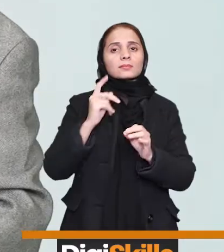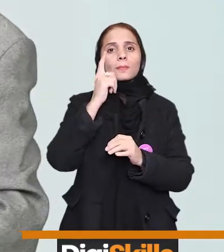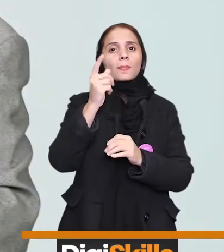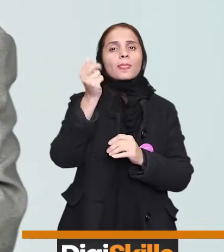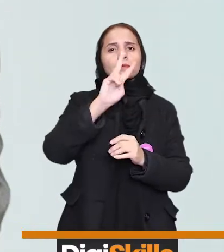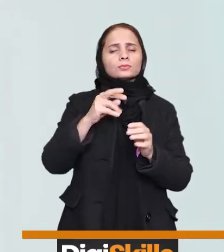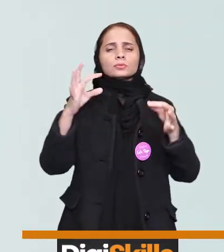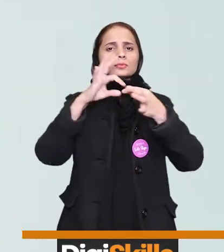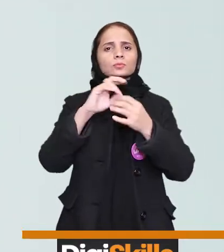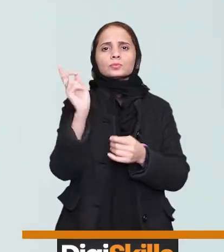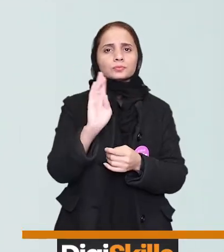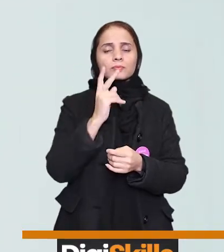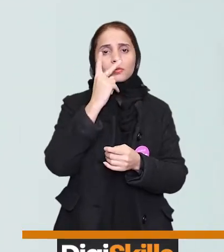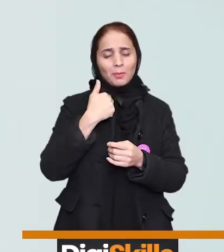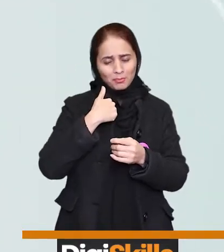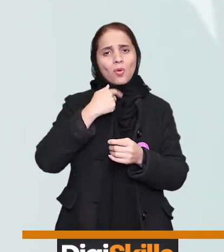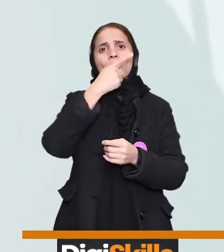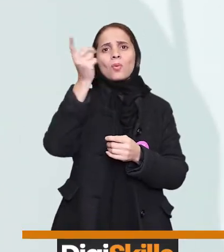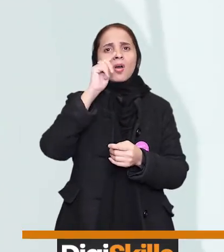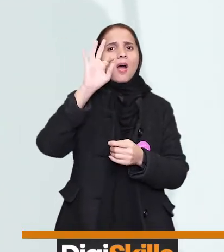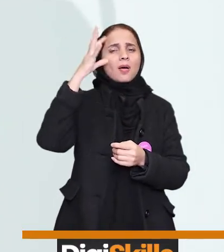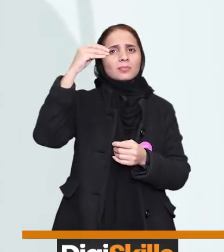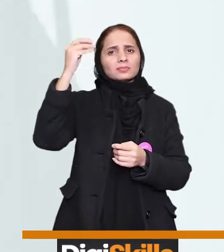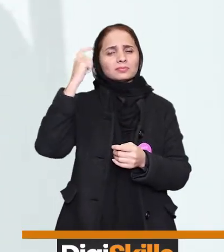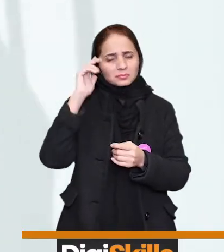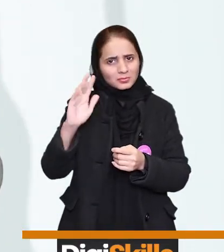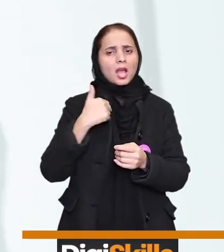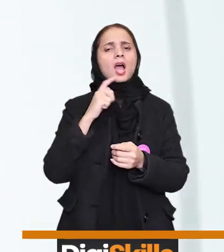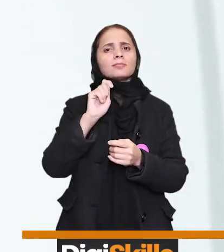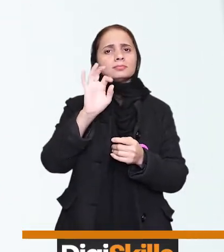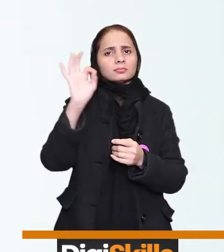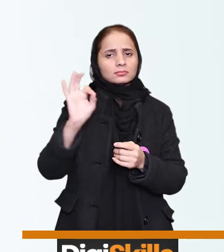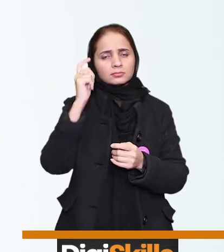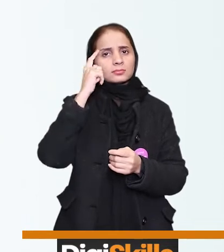There is no relation with price. I know such employers and I've worked myself, who